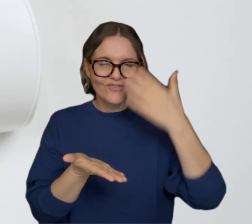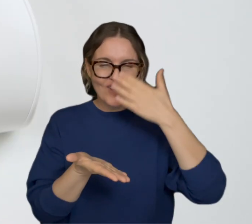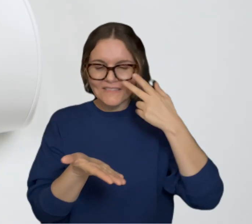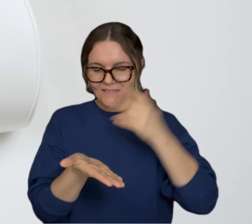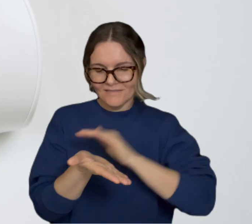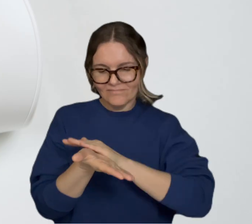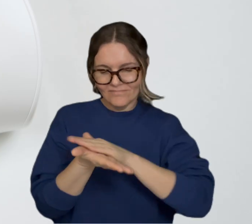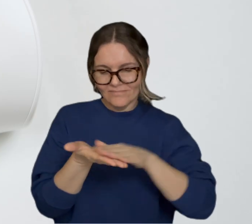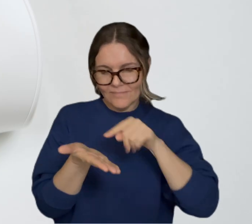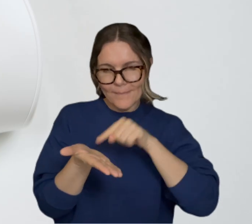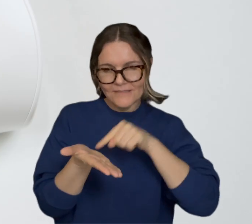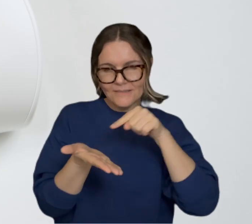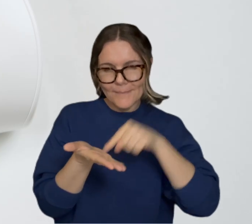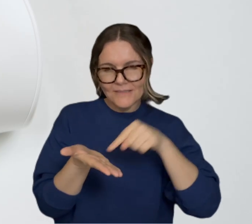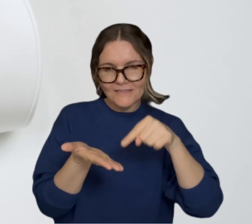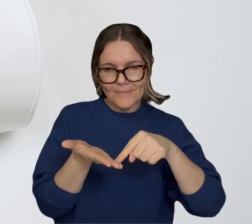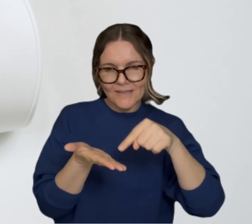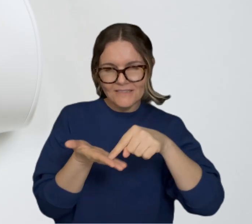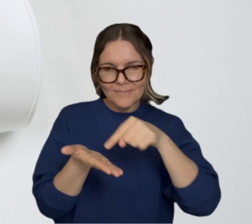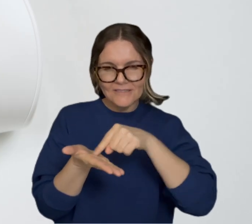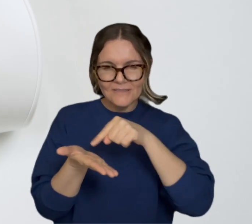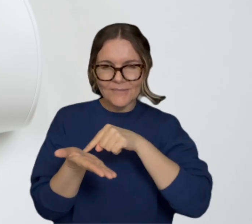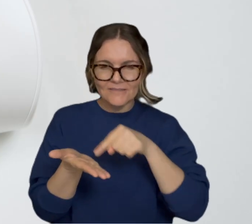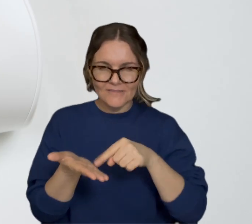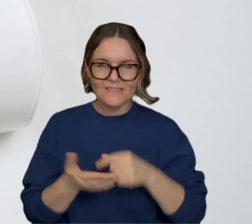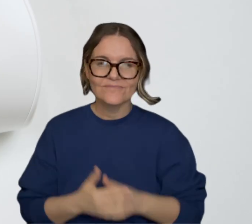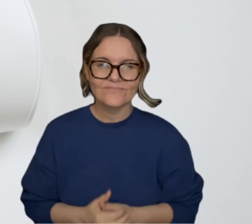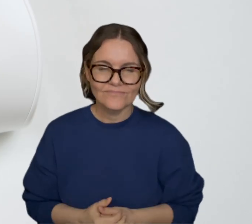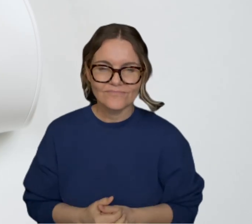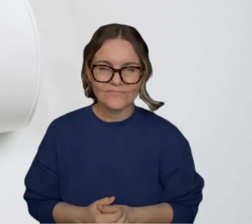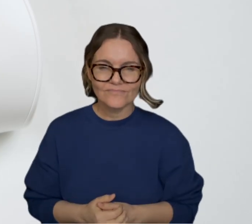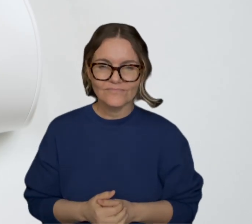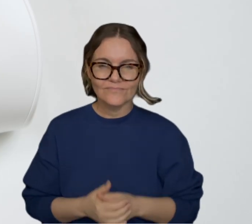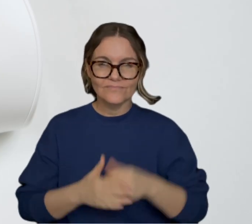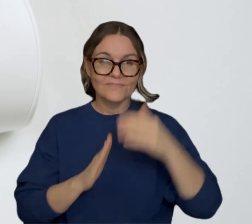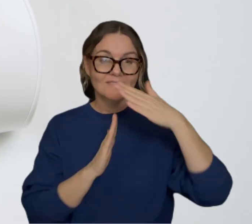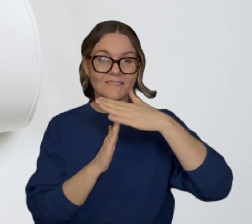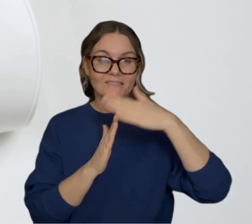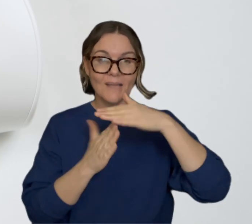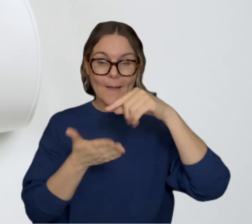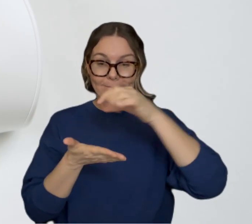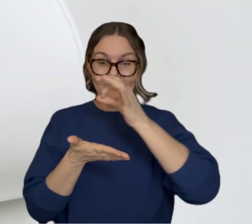over a few of the buttons on the front inside that don't have to do with the general use of the pump